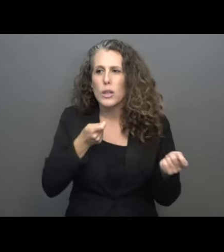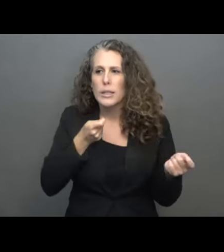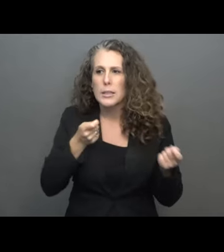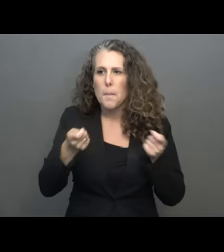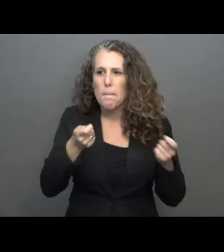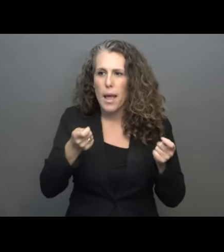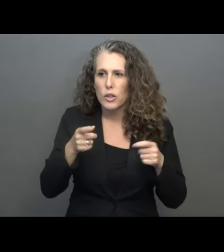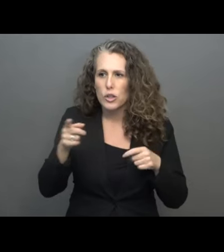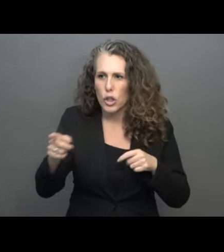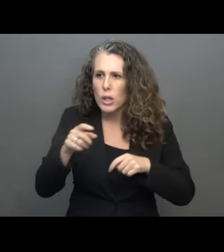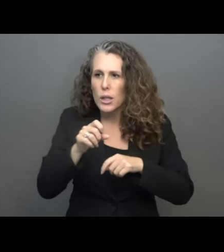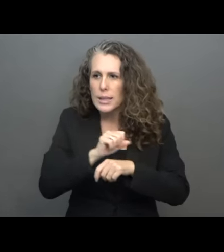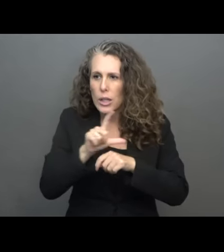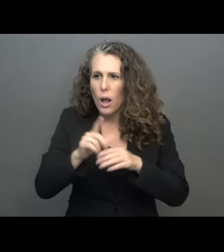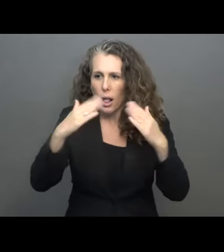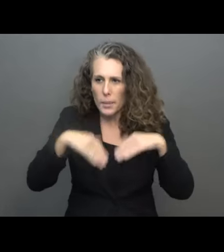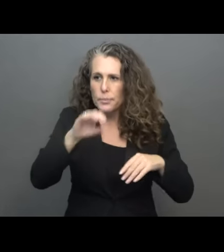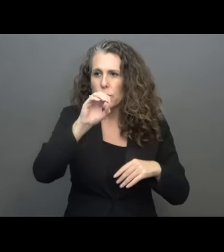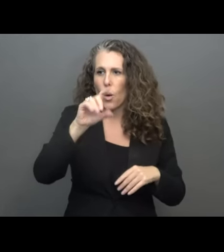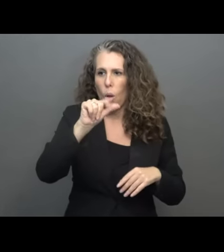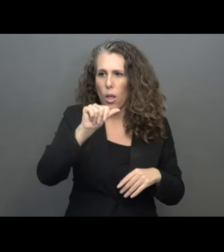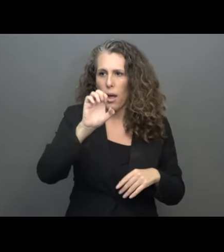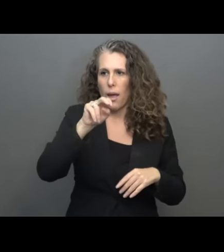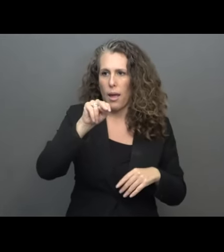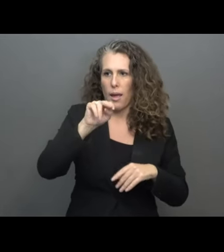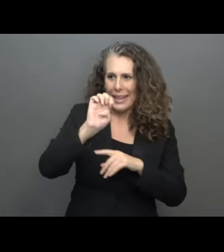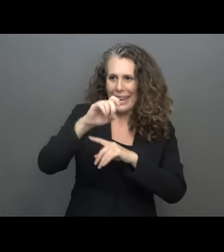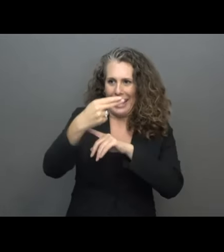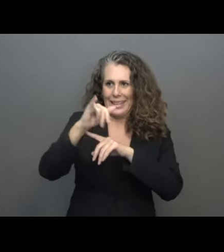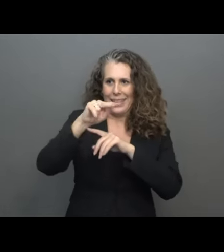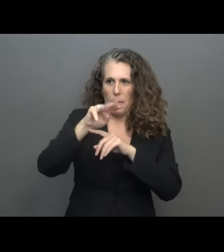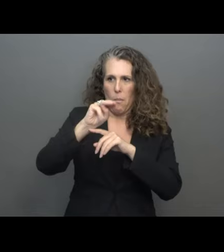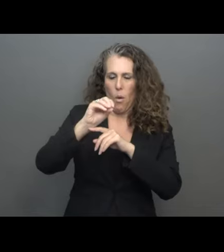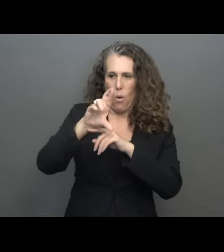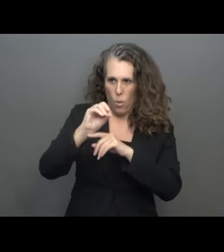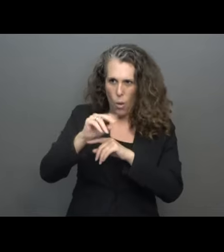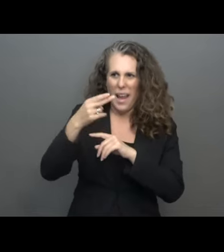probably on the gap. 14:45:36 She may need to increase your sing again Ola a mohawk he director of the resources human on soccer, soccer leg, but like the